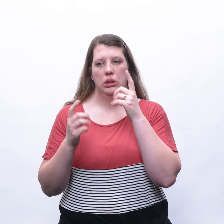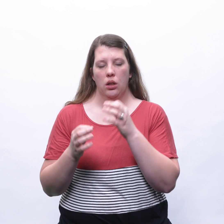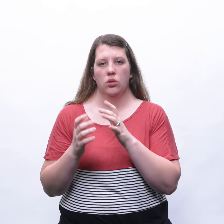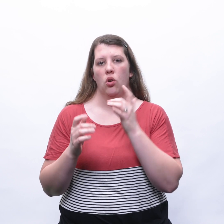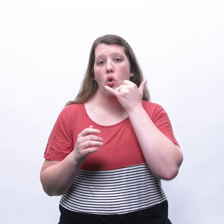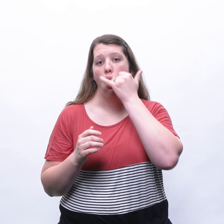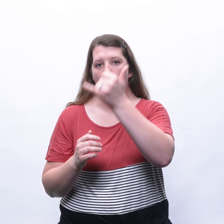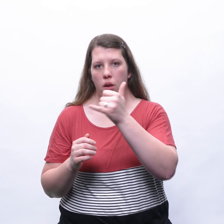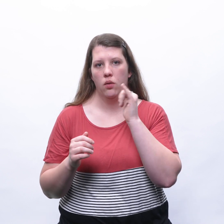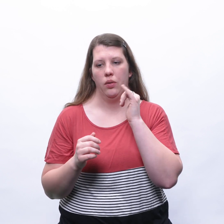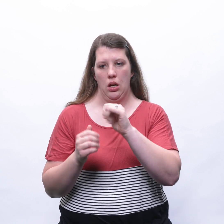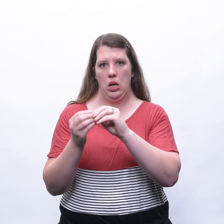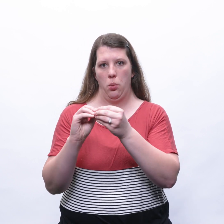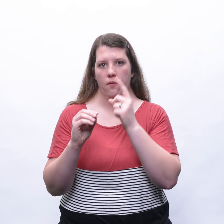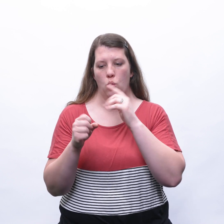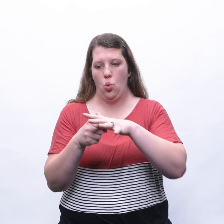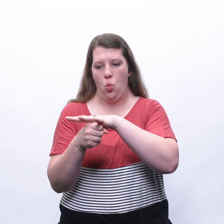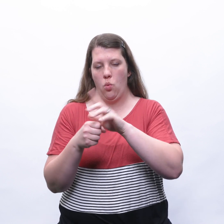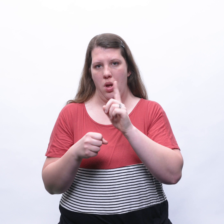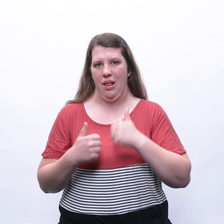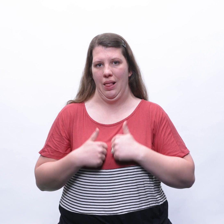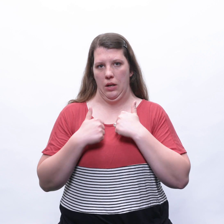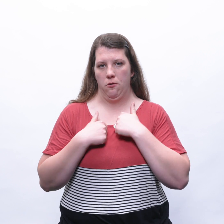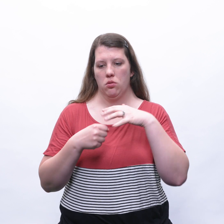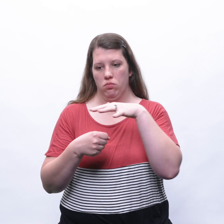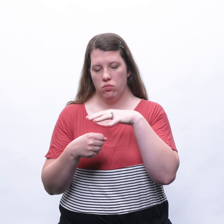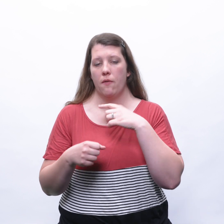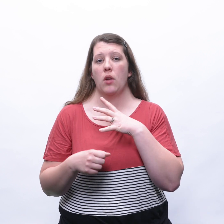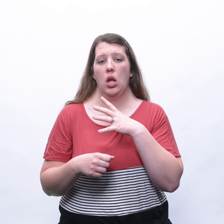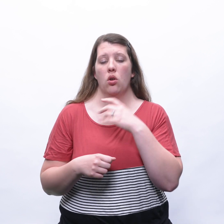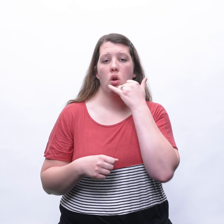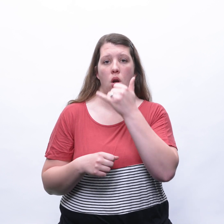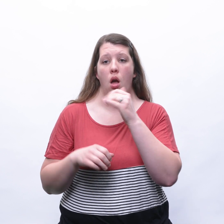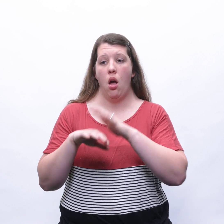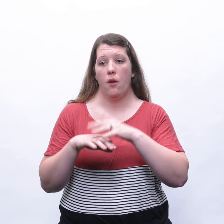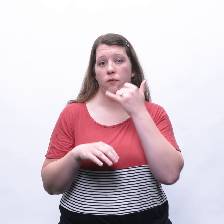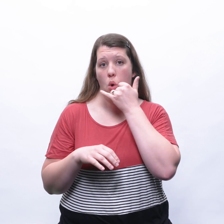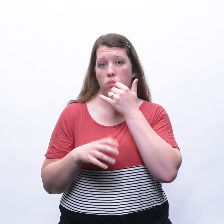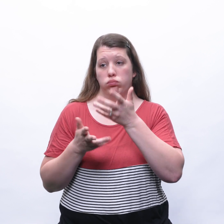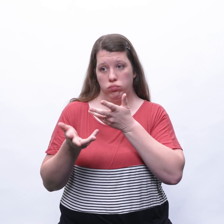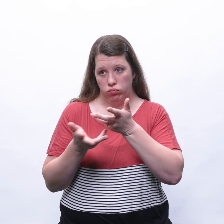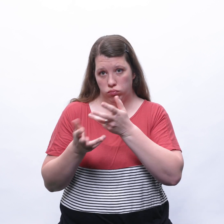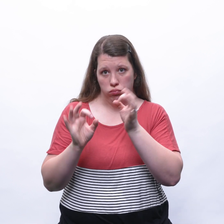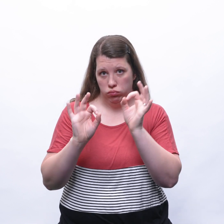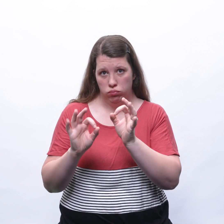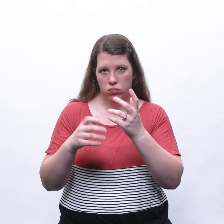the communication was not brought to me. I called the phone number for the local vaccine clinic.